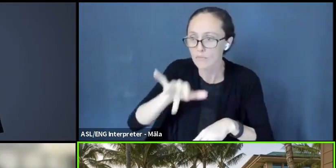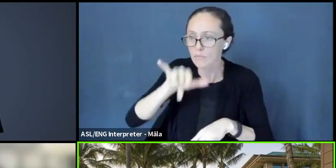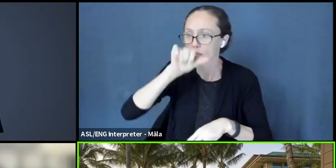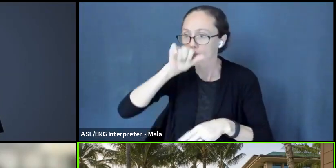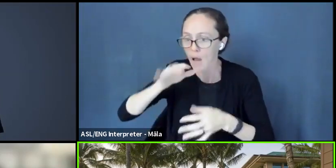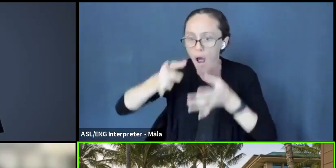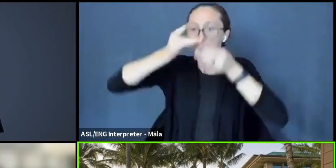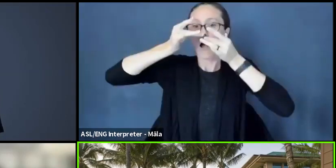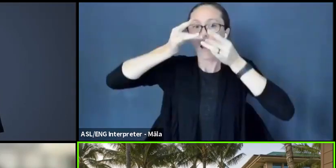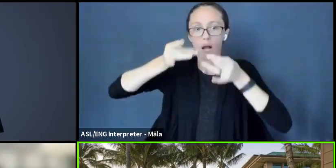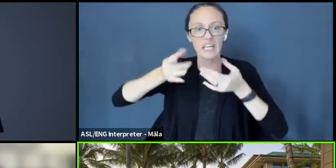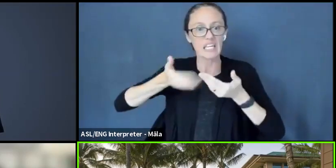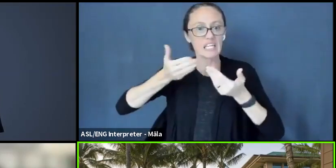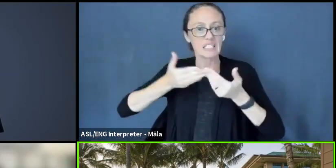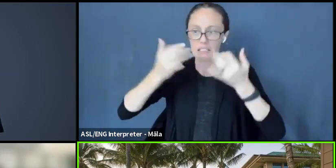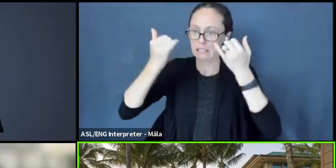and reproduce.